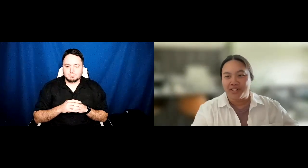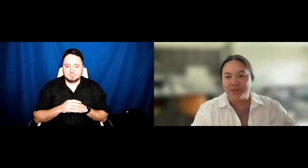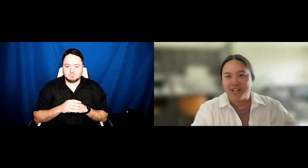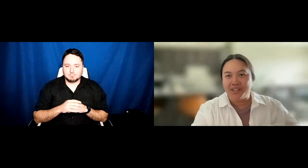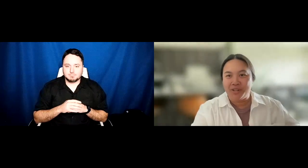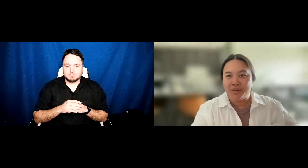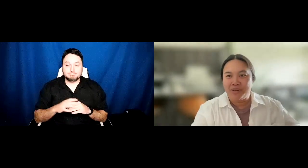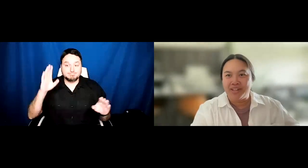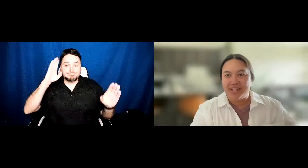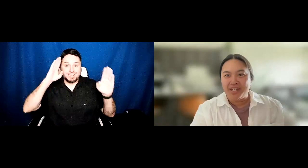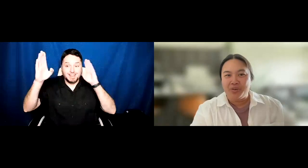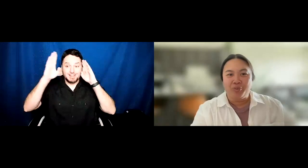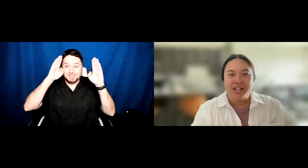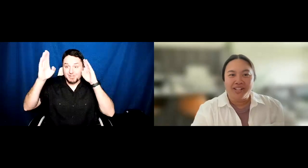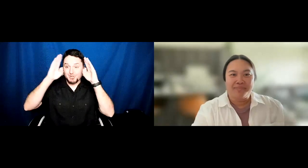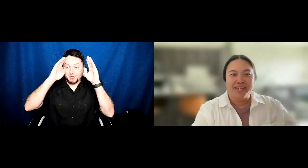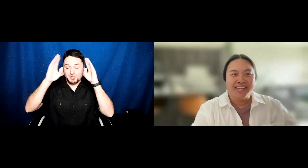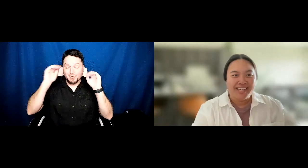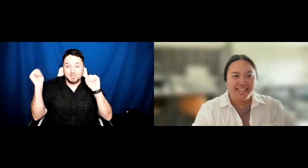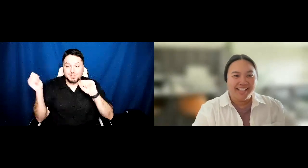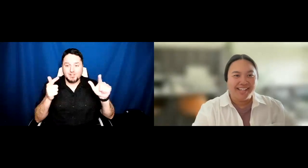Hello. Hello. Welcome in.